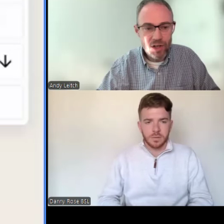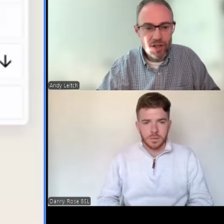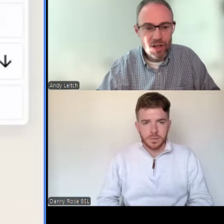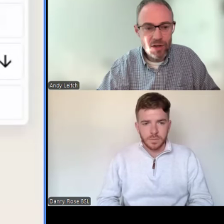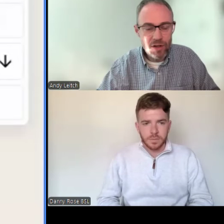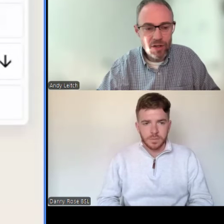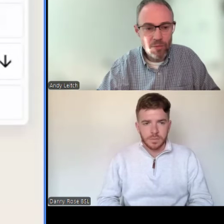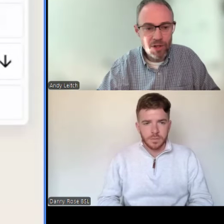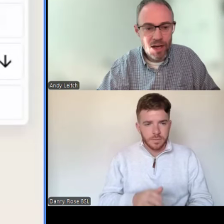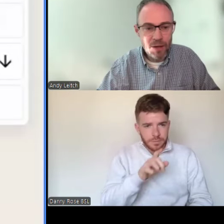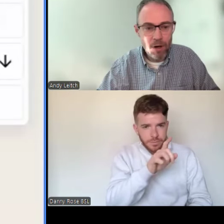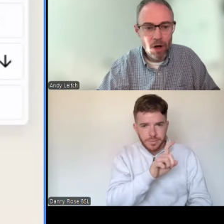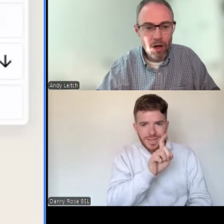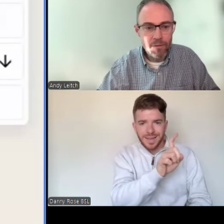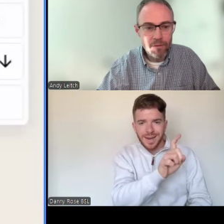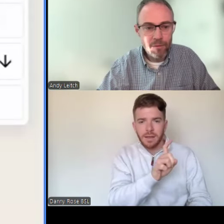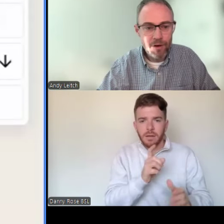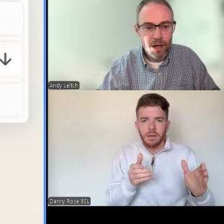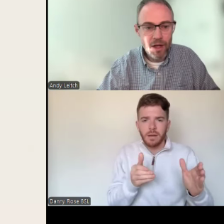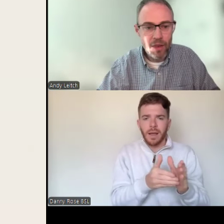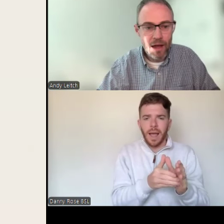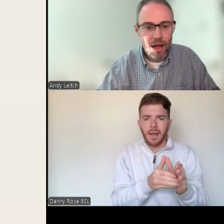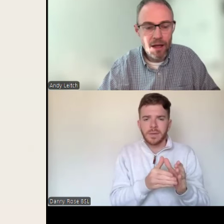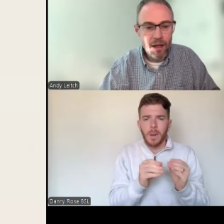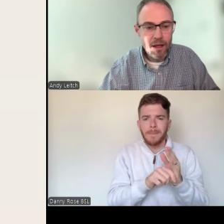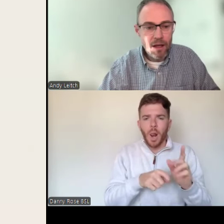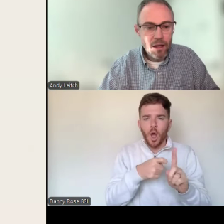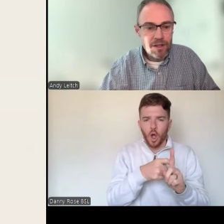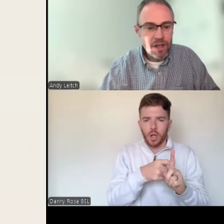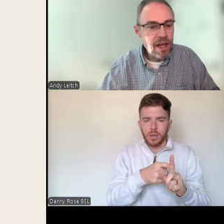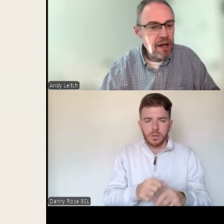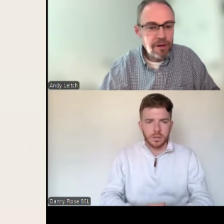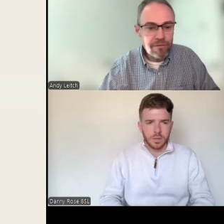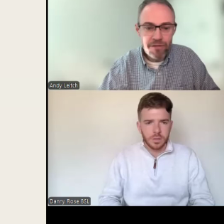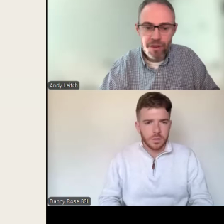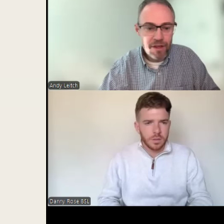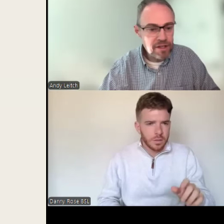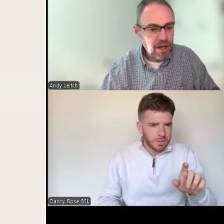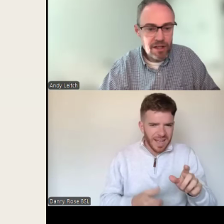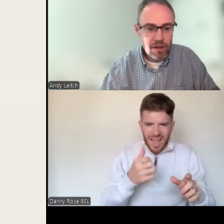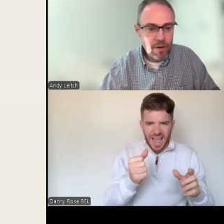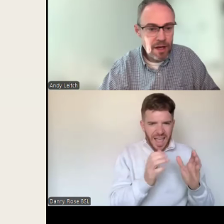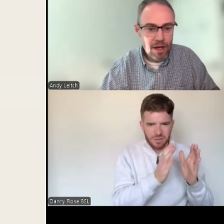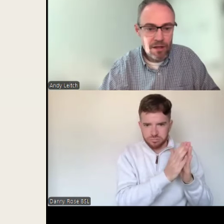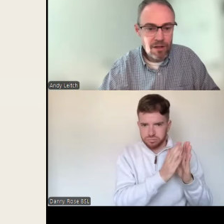you can see it's got this option, Add Block. If I click on that, there's a library of different things I can do in here.